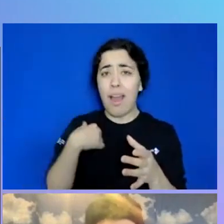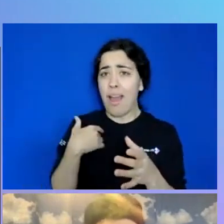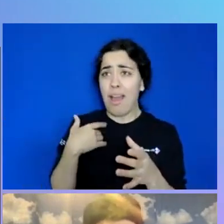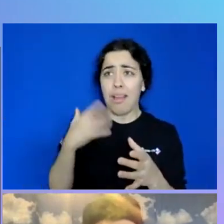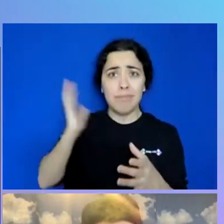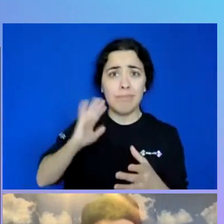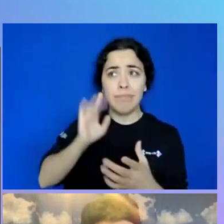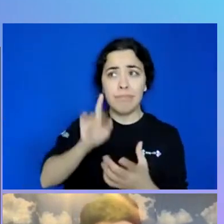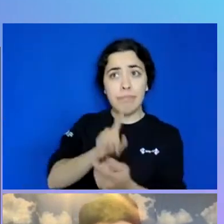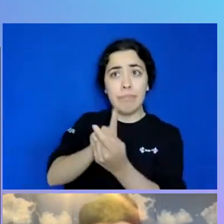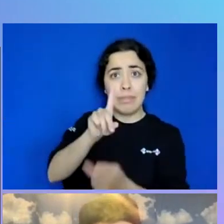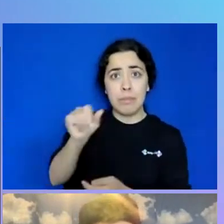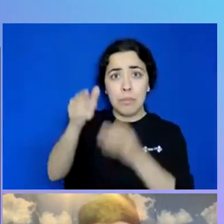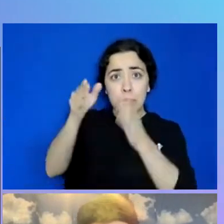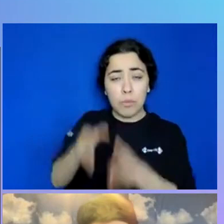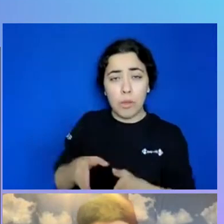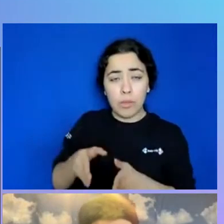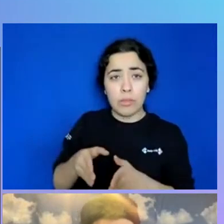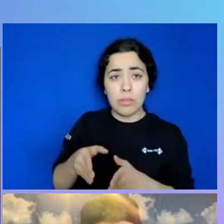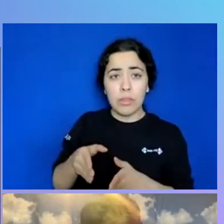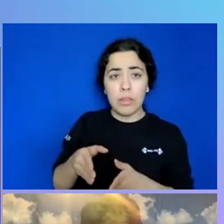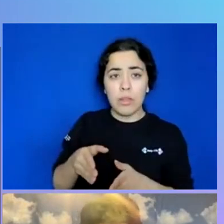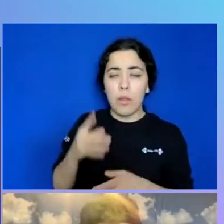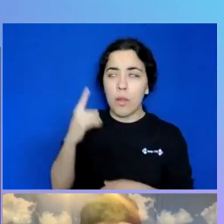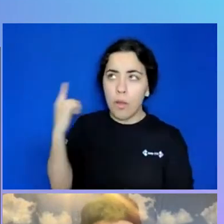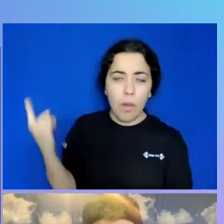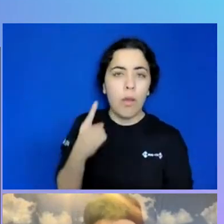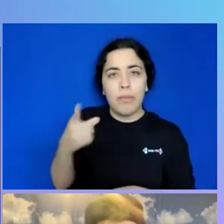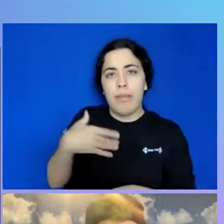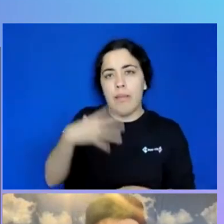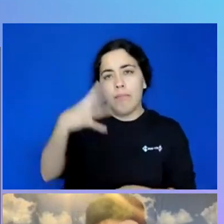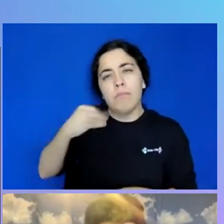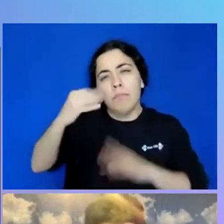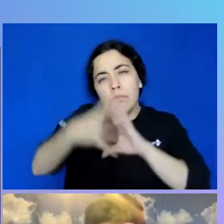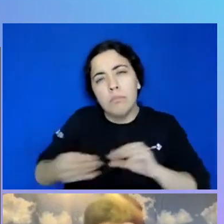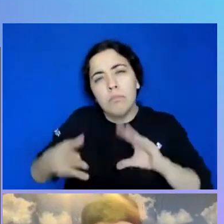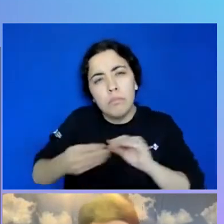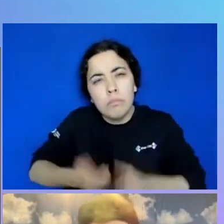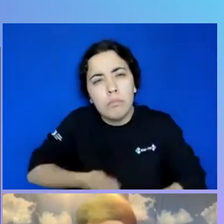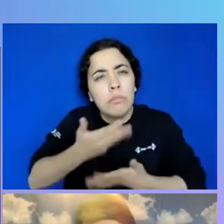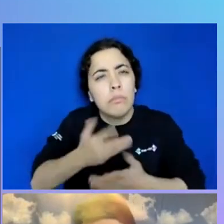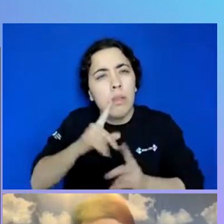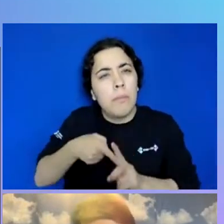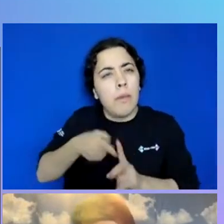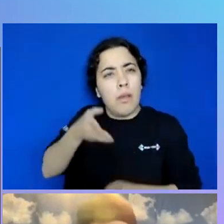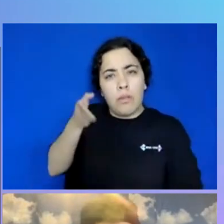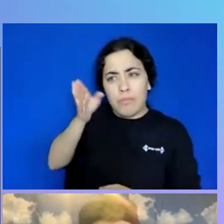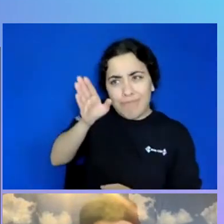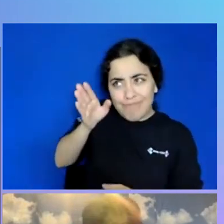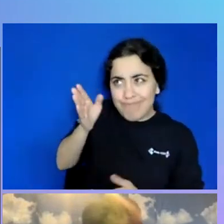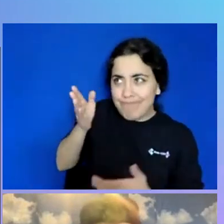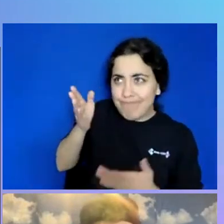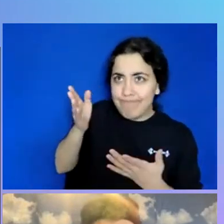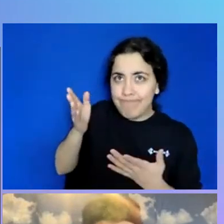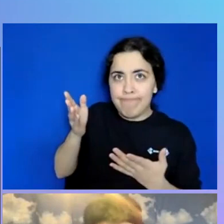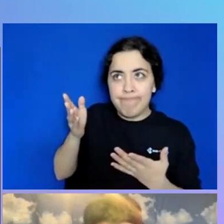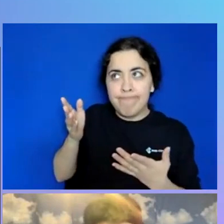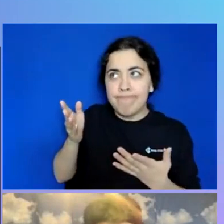that doesn't have have a story